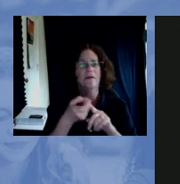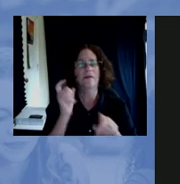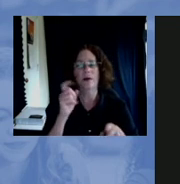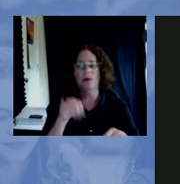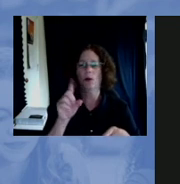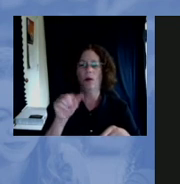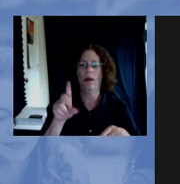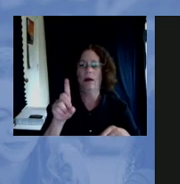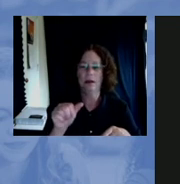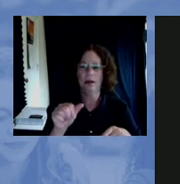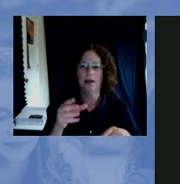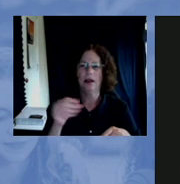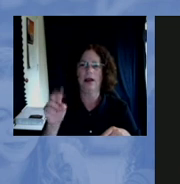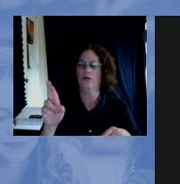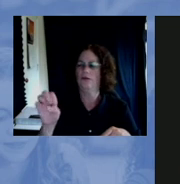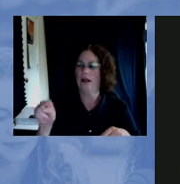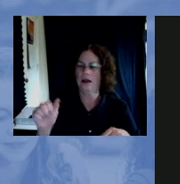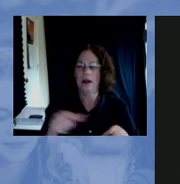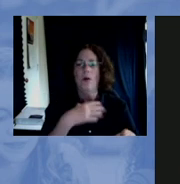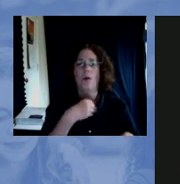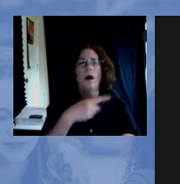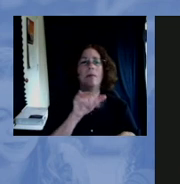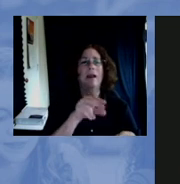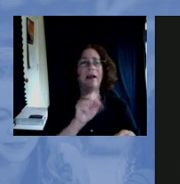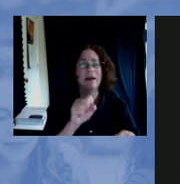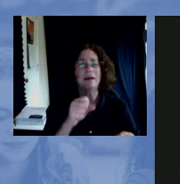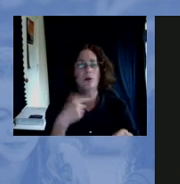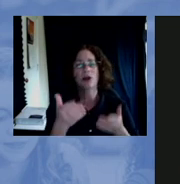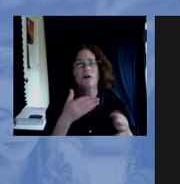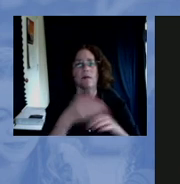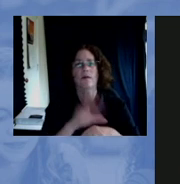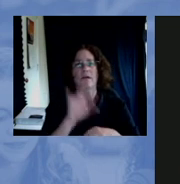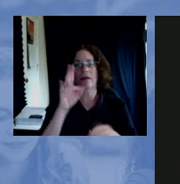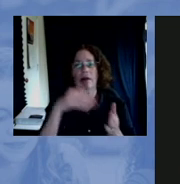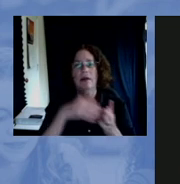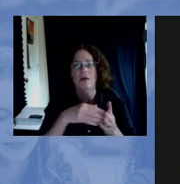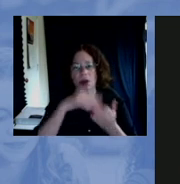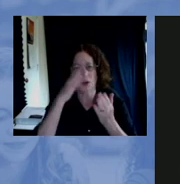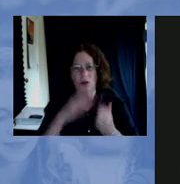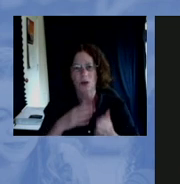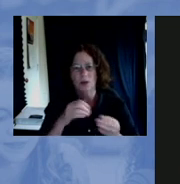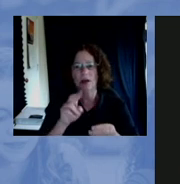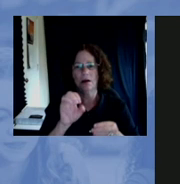IN WHITE PLAINS WE SERVE OVER 7,000 STUDENTS IN NINE FACILITIES.